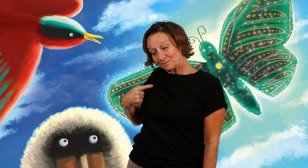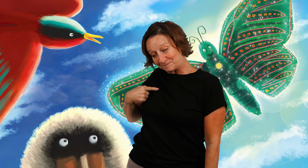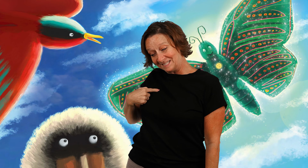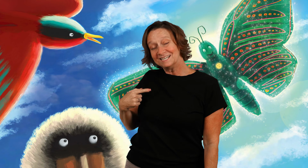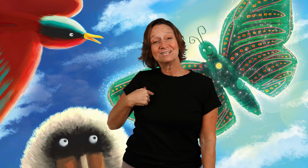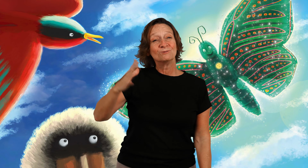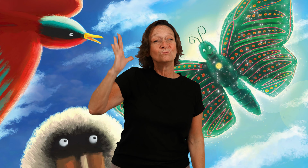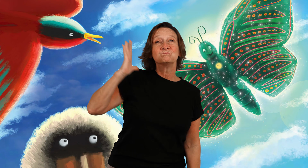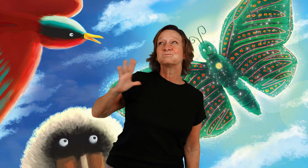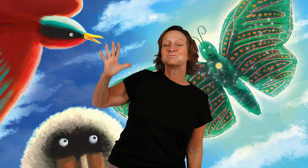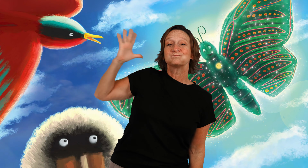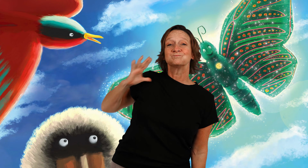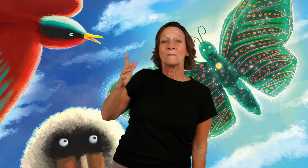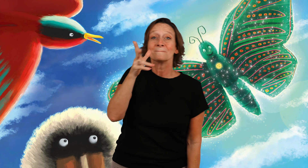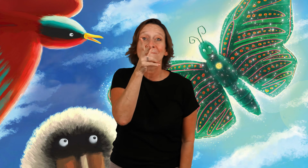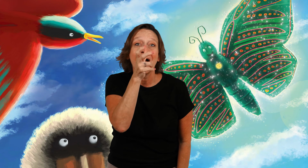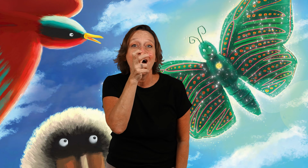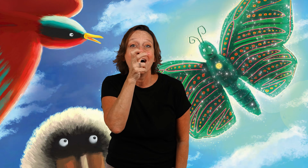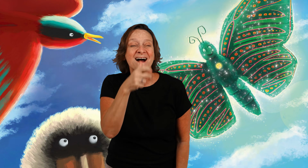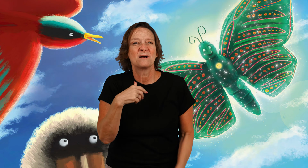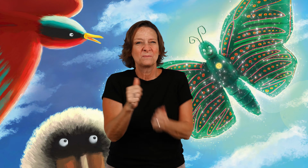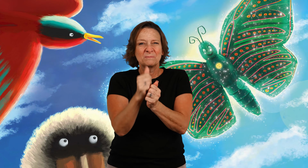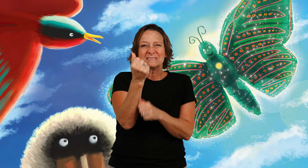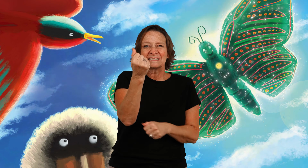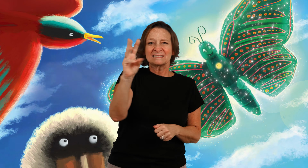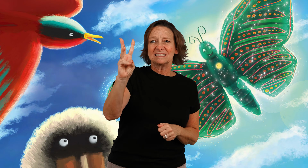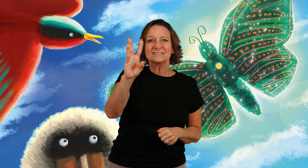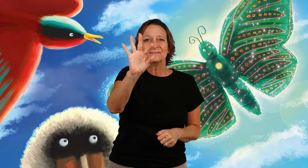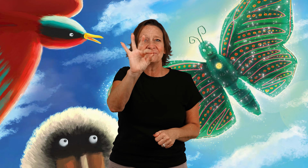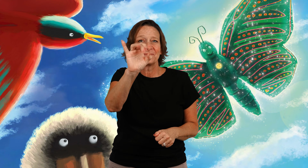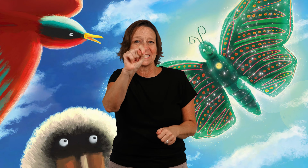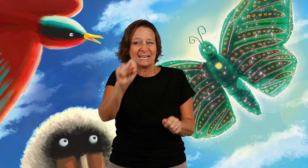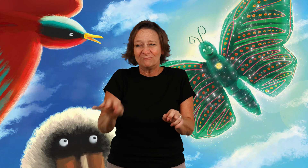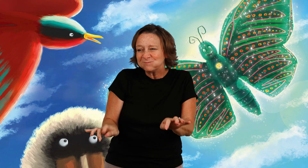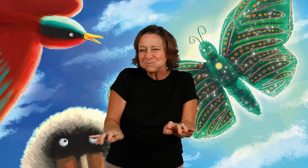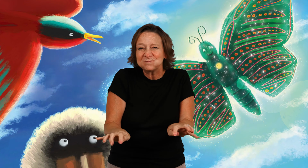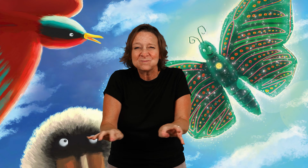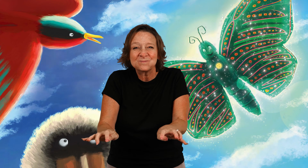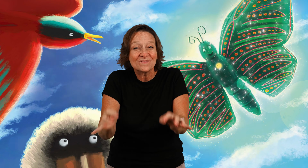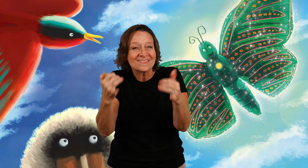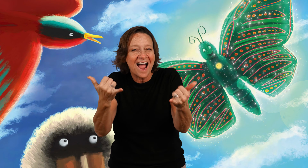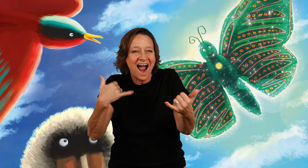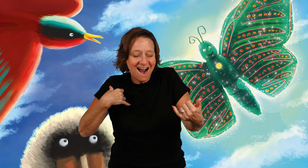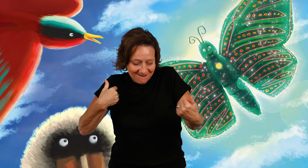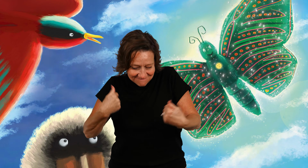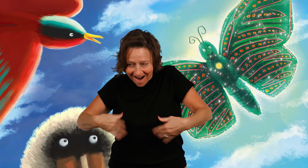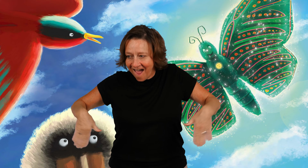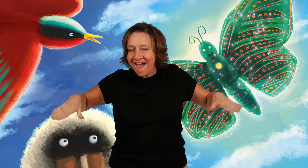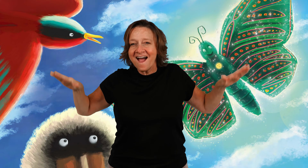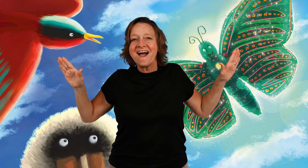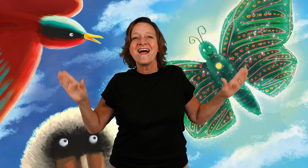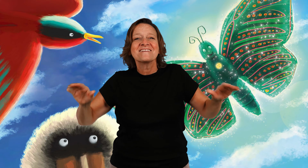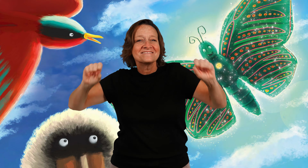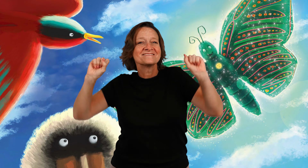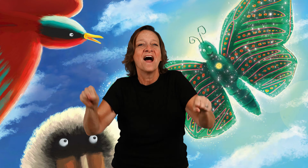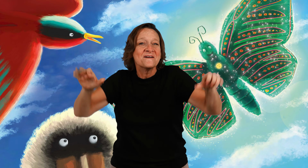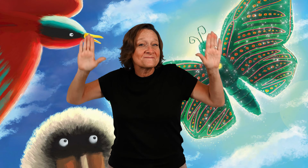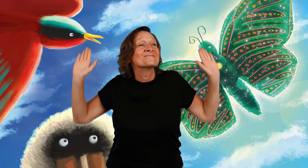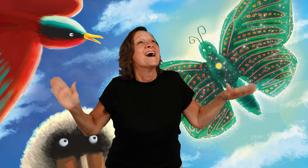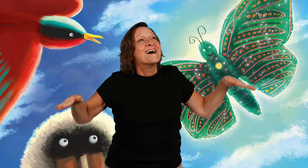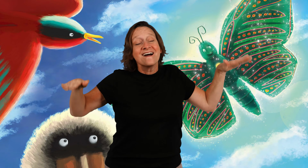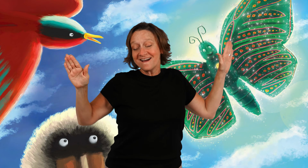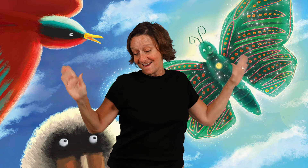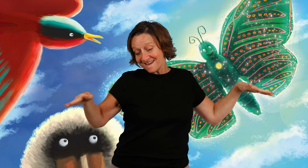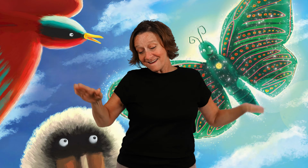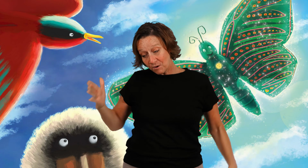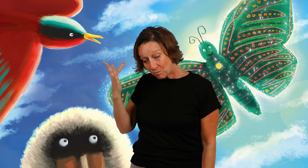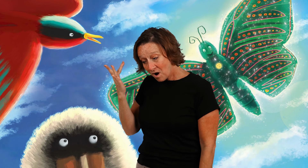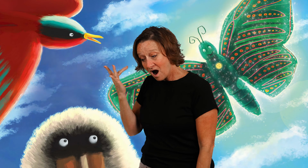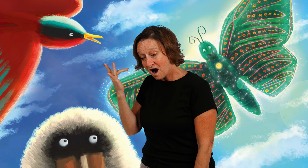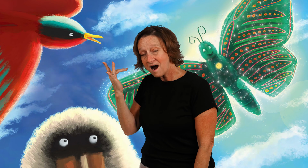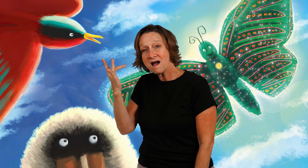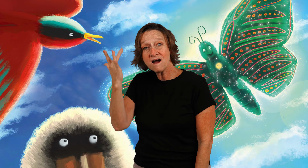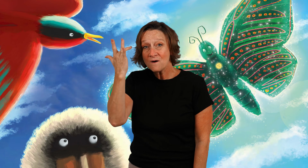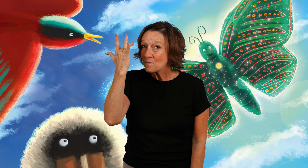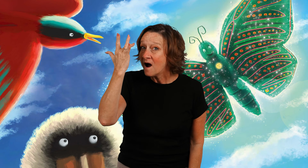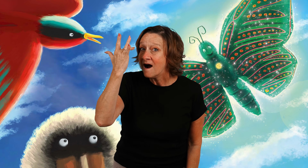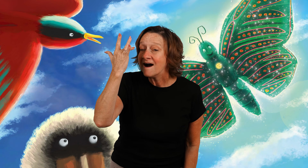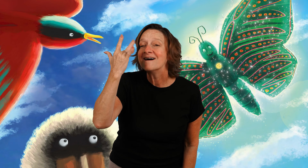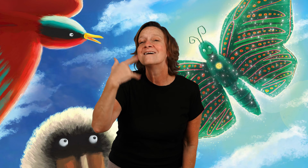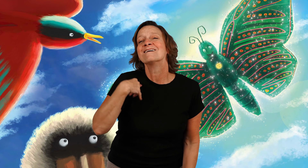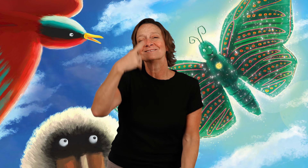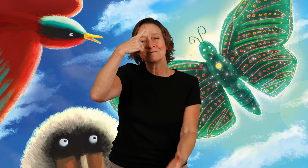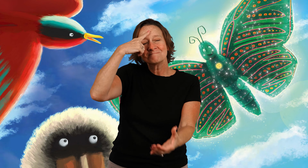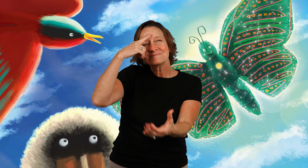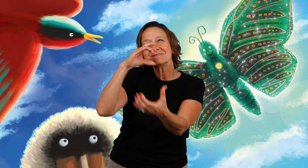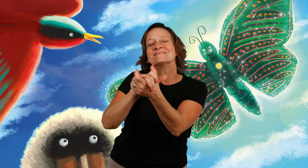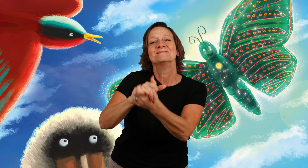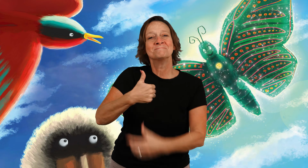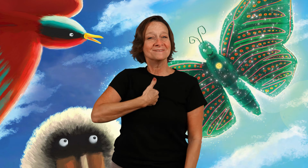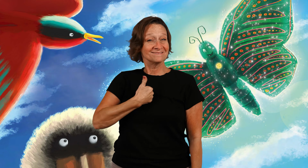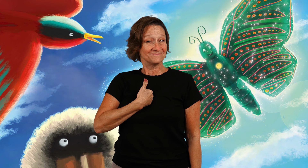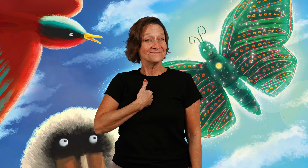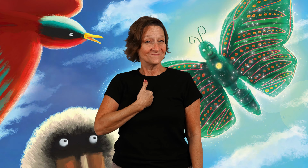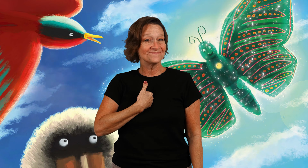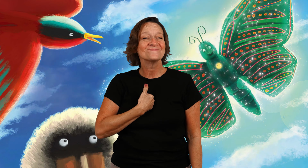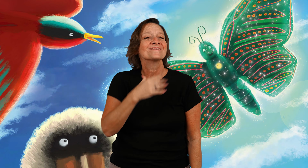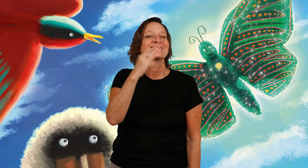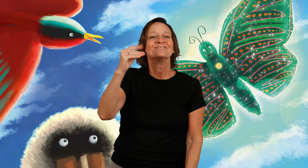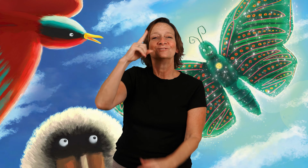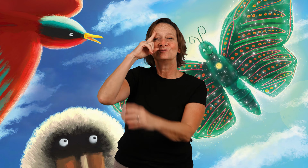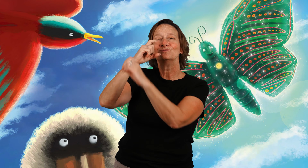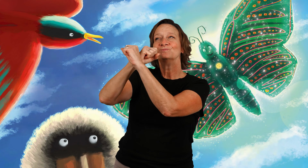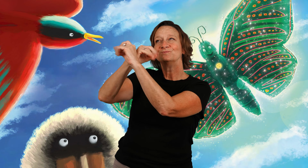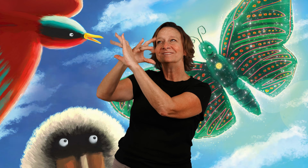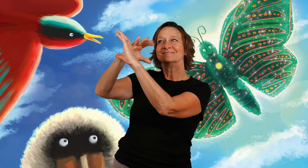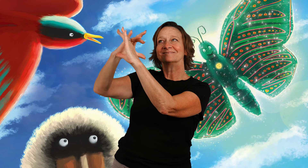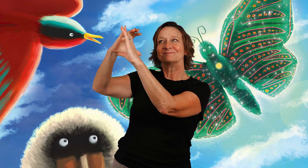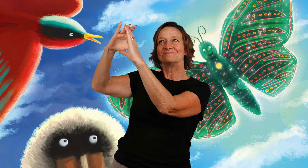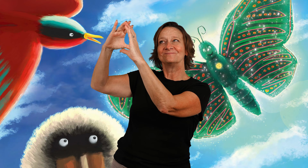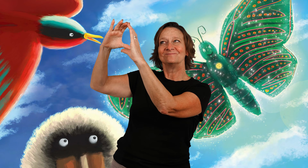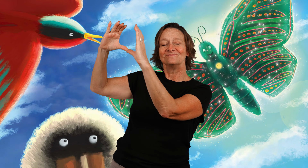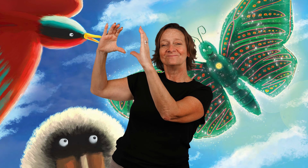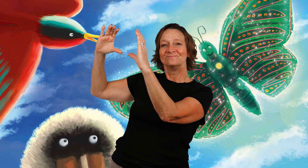“Look at me! A bug who started with 16 feet can fly like a bird because I believed in myself and my dream.”